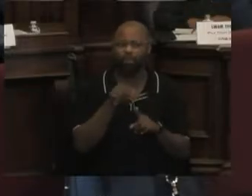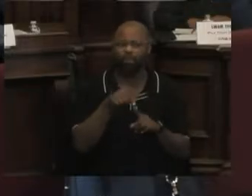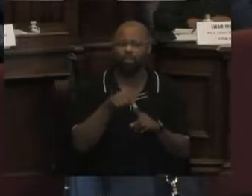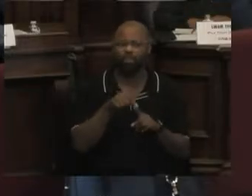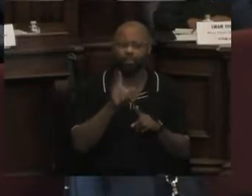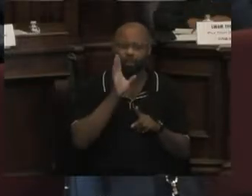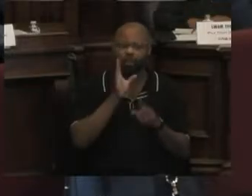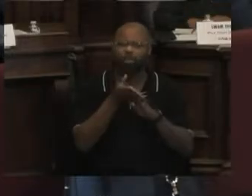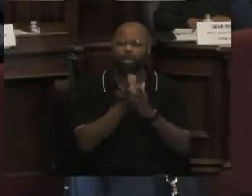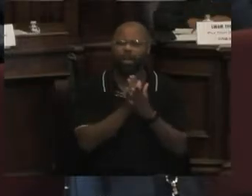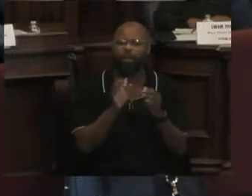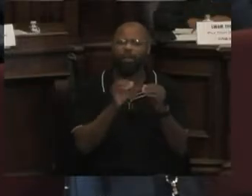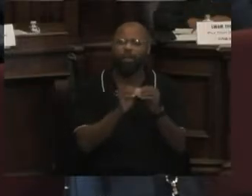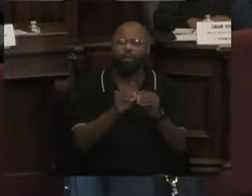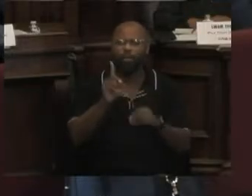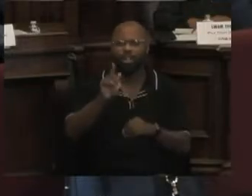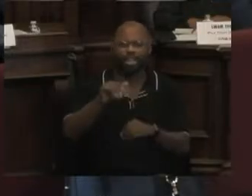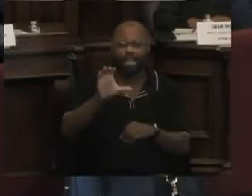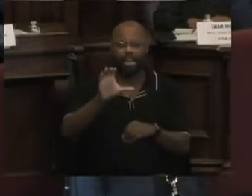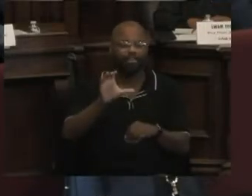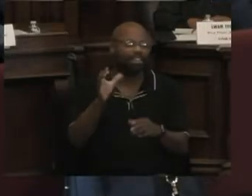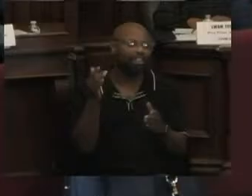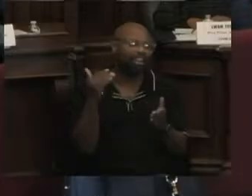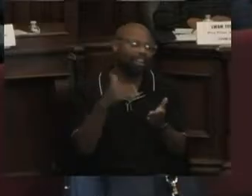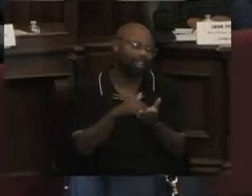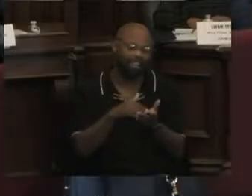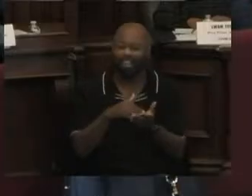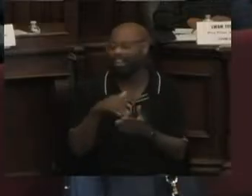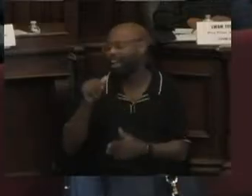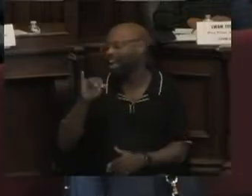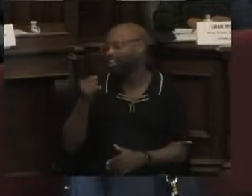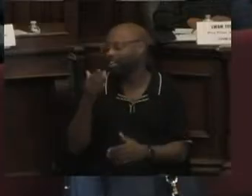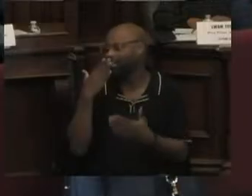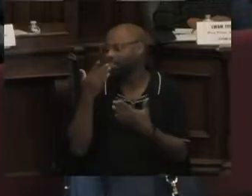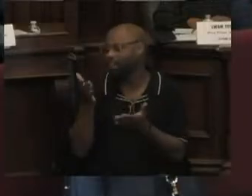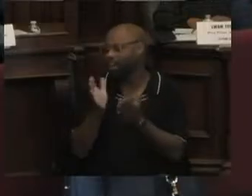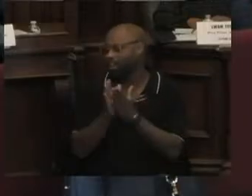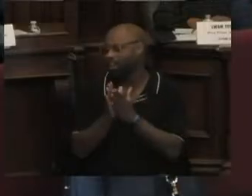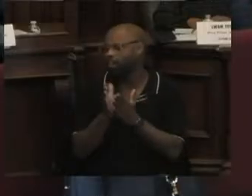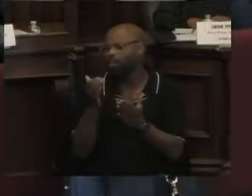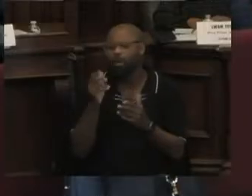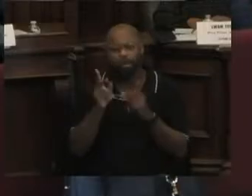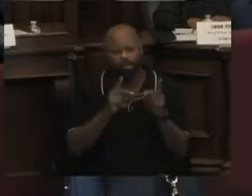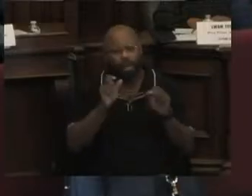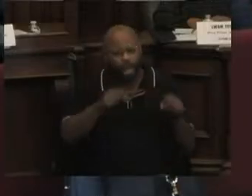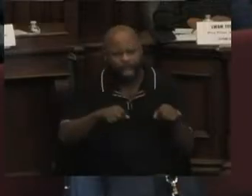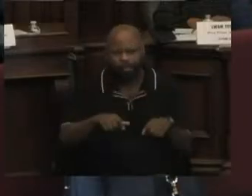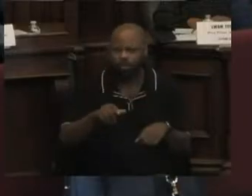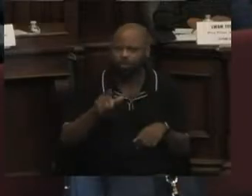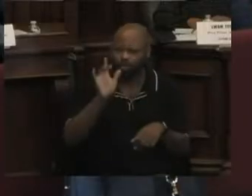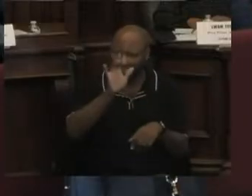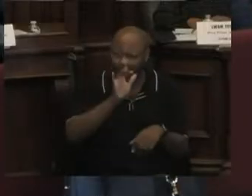really excited about this board that the dashboards will become